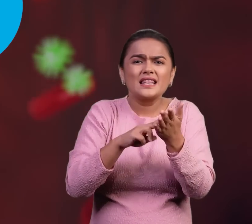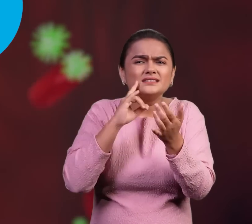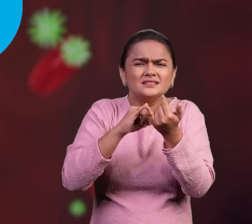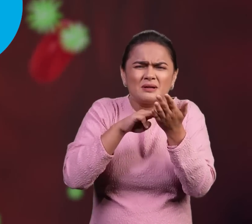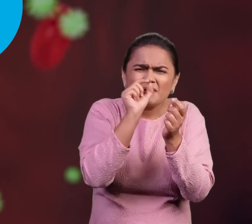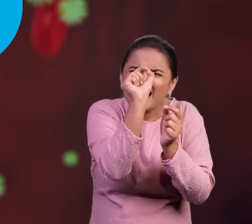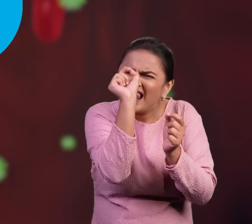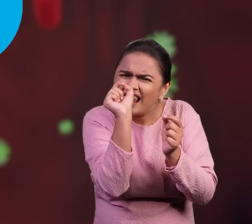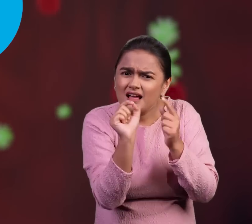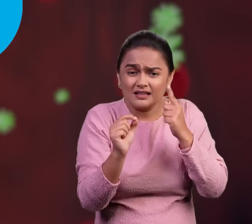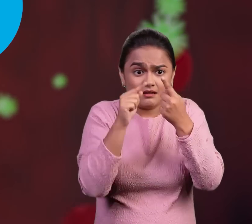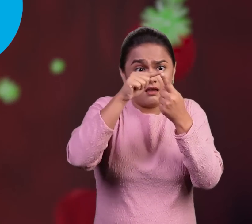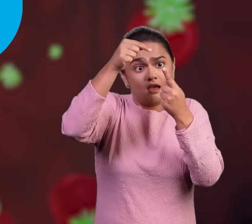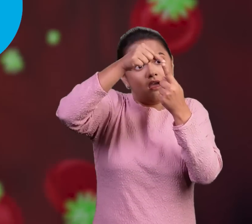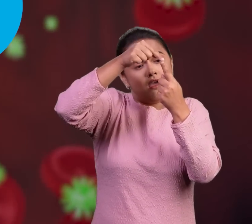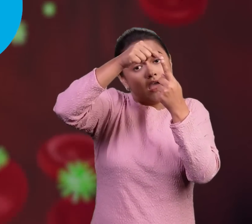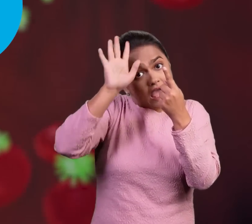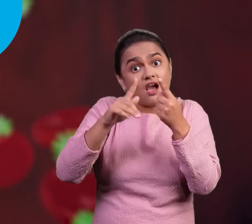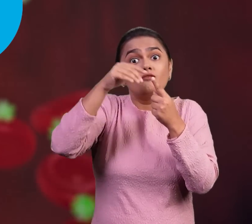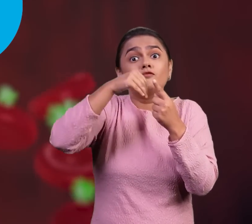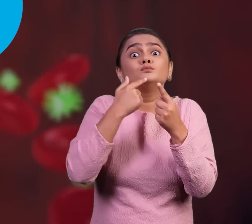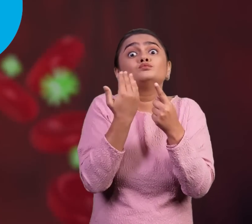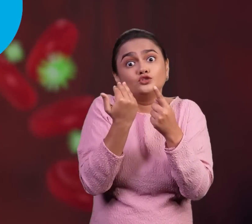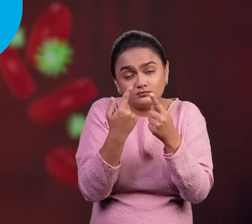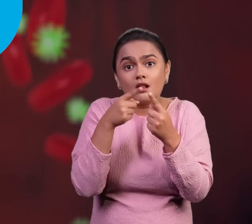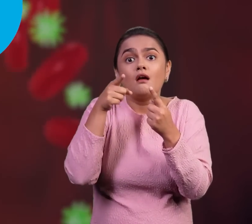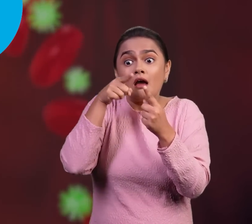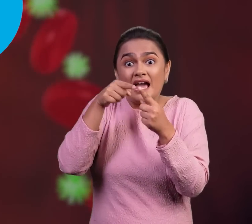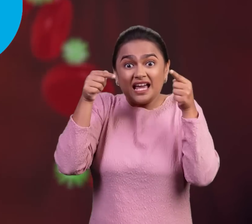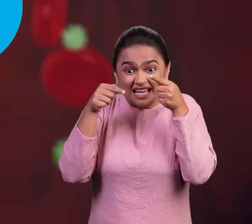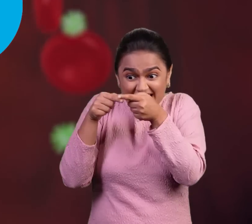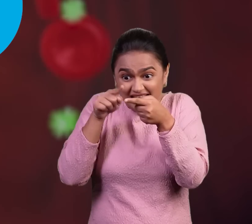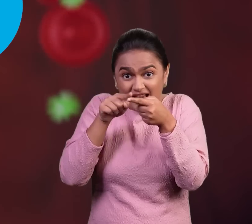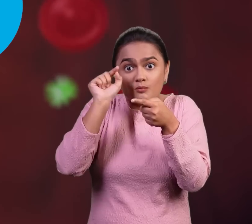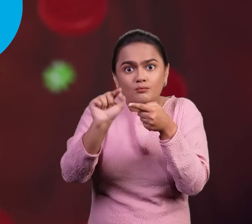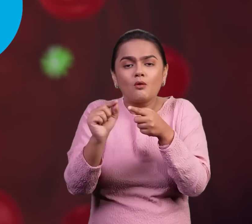The virus present inside the needle or on its tip could be transmitted.